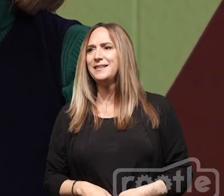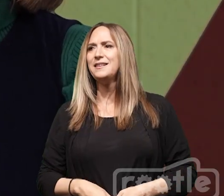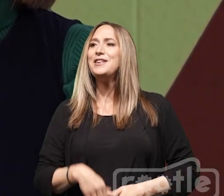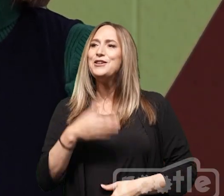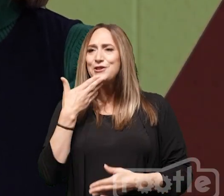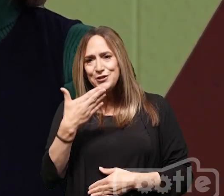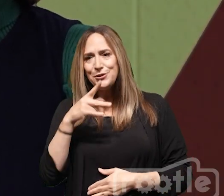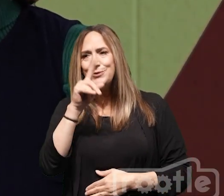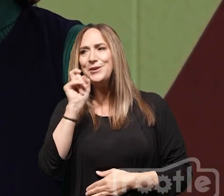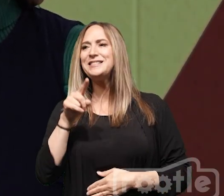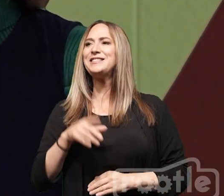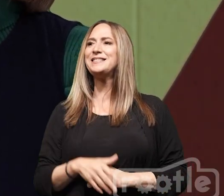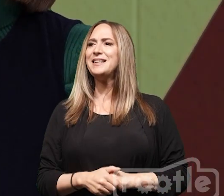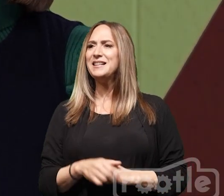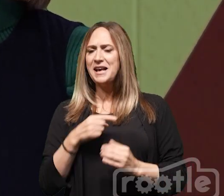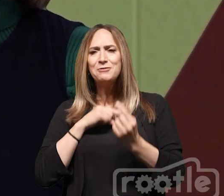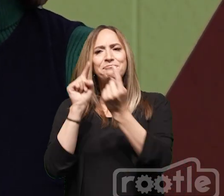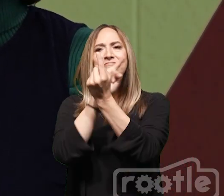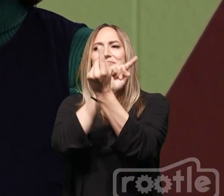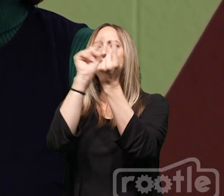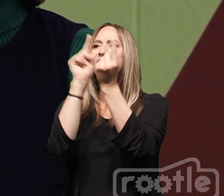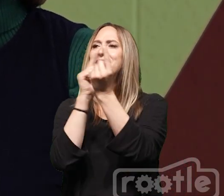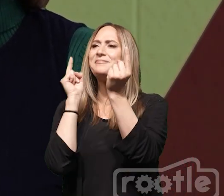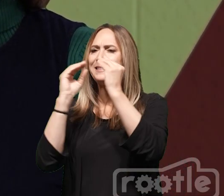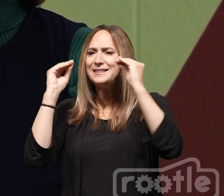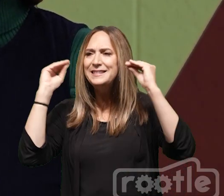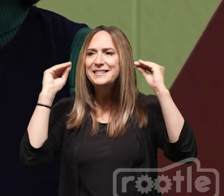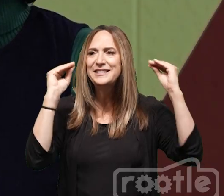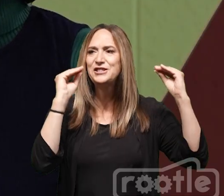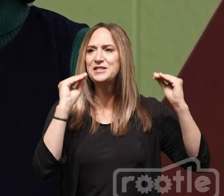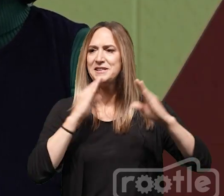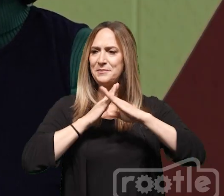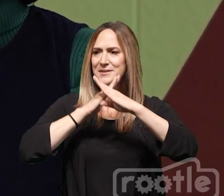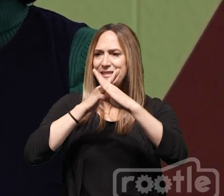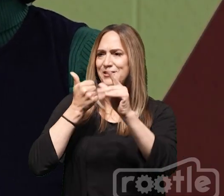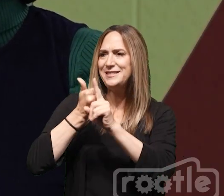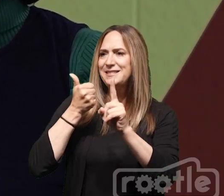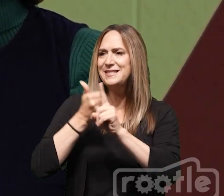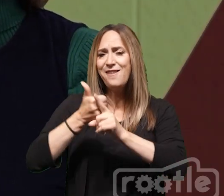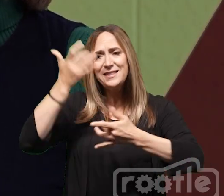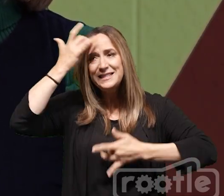If I'm out in the community, I'm usually teaching people how to protect themselves from diseases.